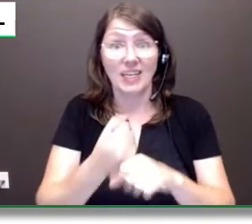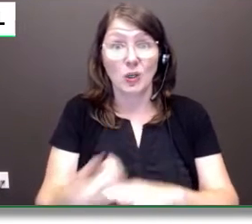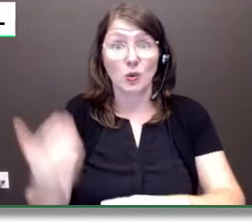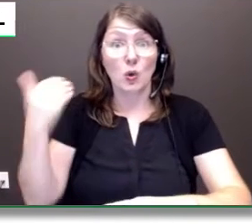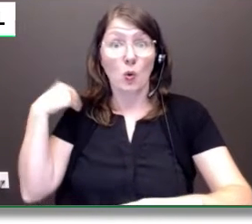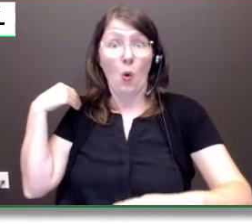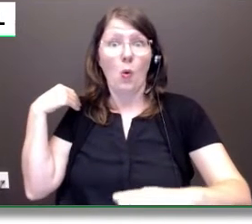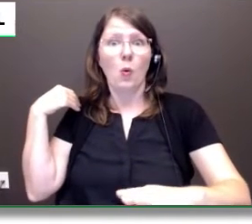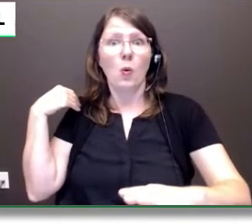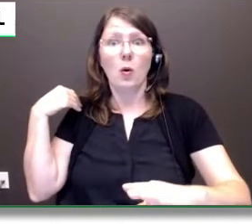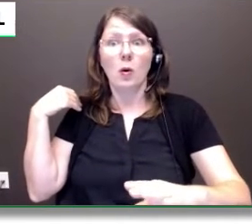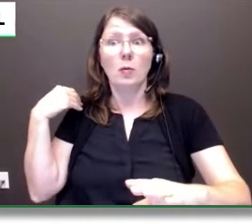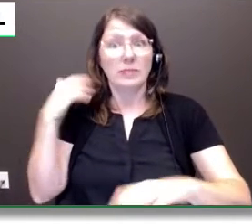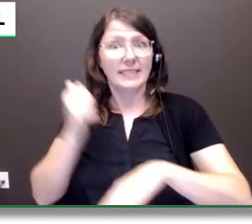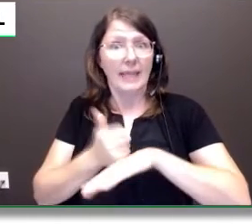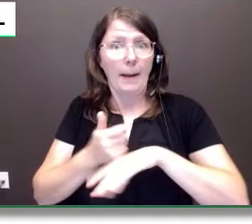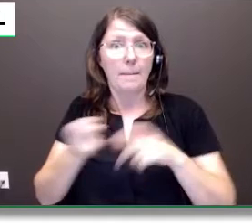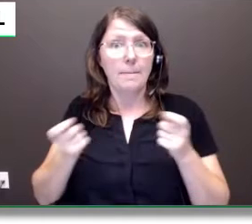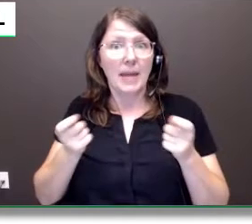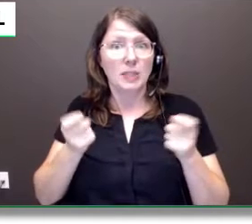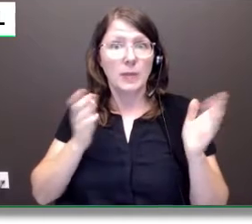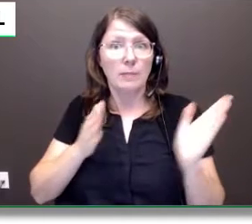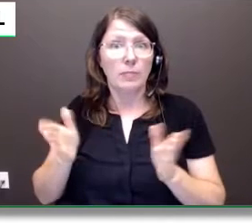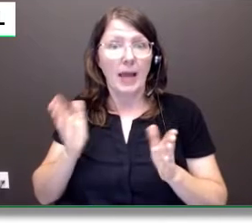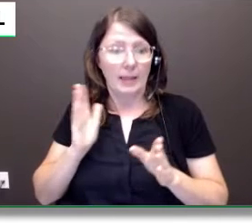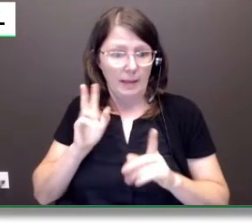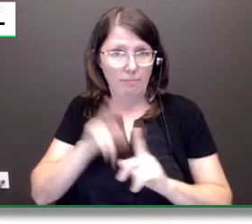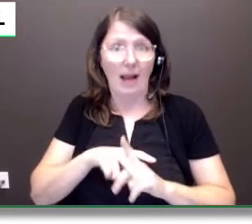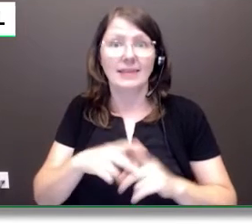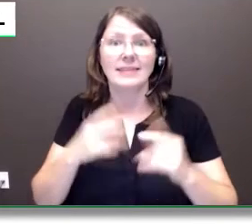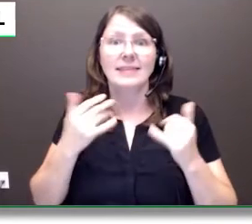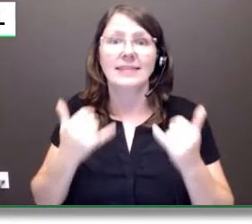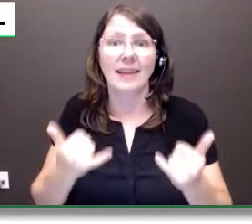existence. There's an environmental lens and there's an Indigenous engagement